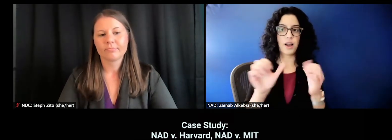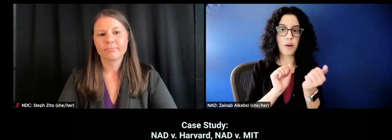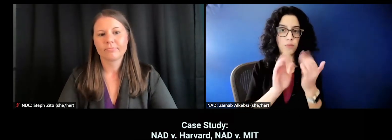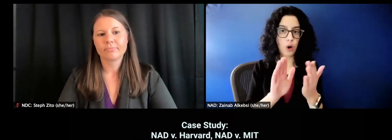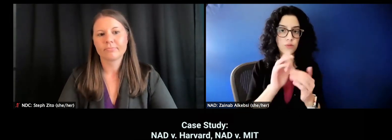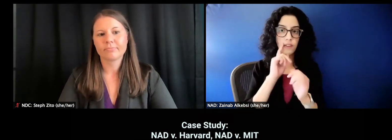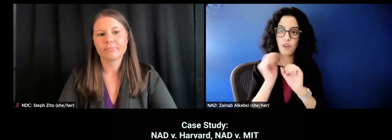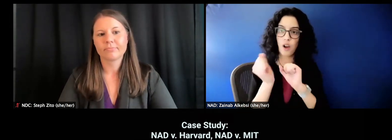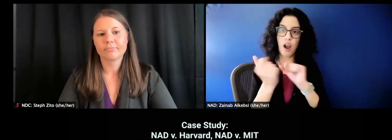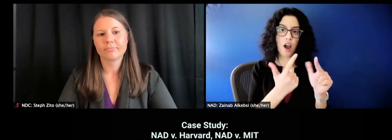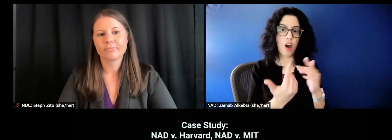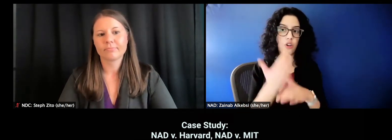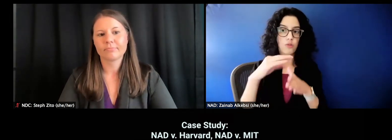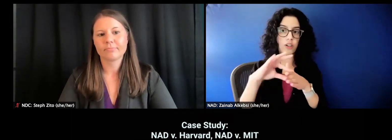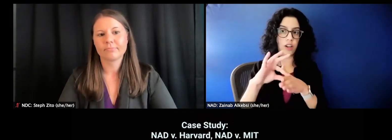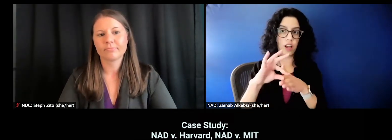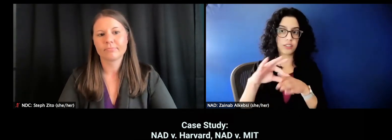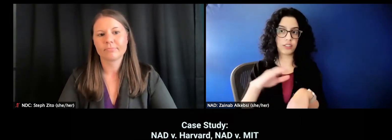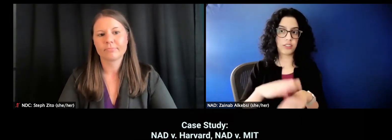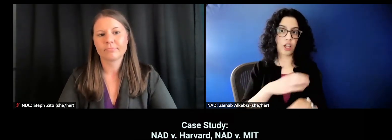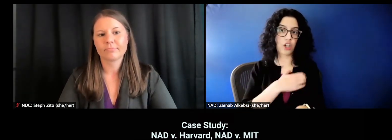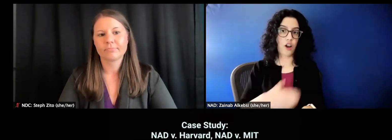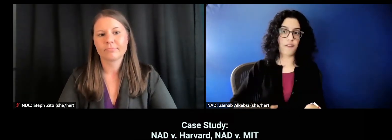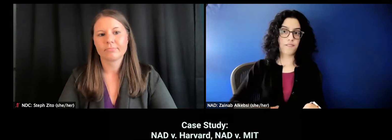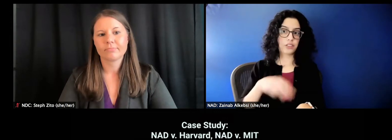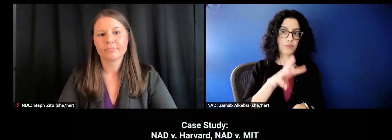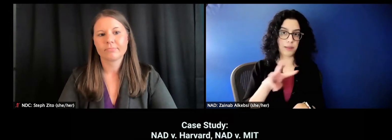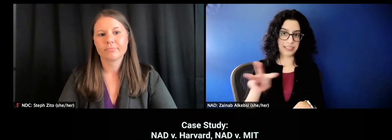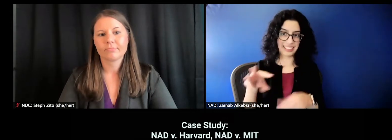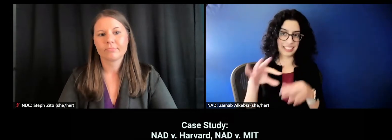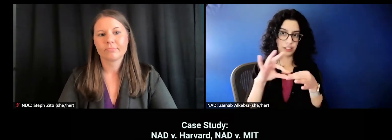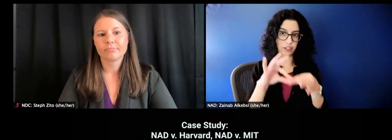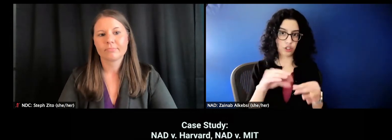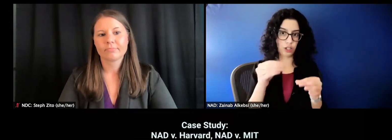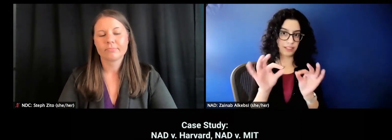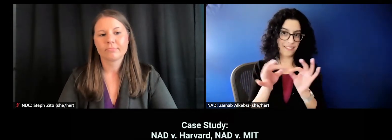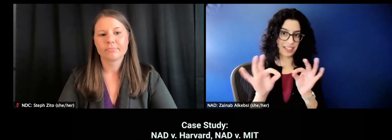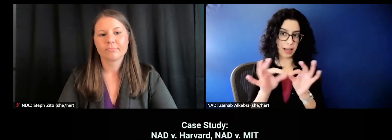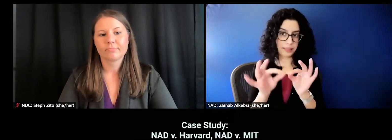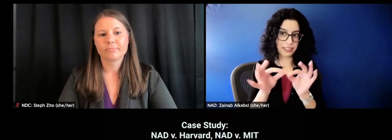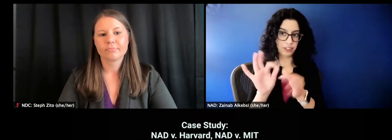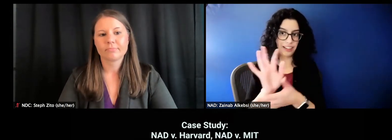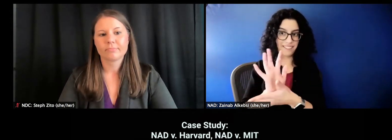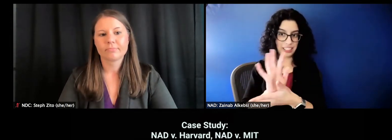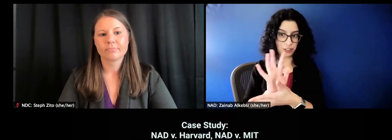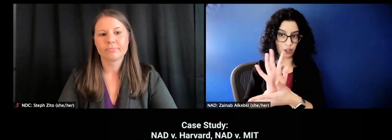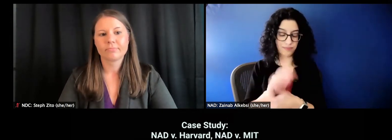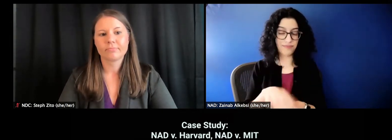for all new content on Harvard's websites in terms of captioning videos.